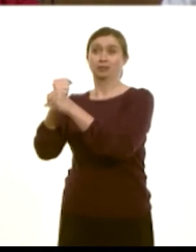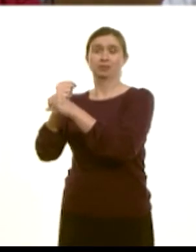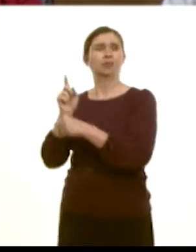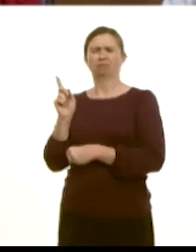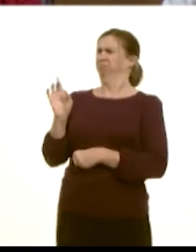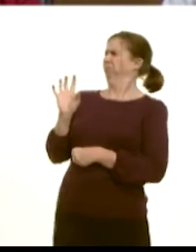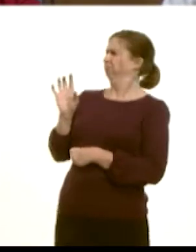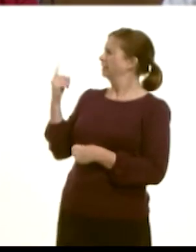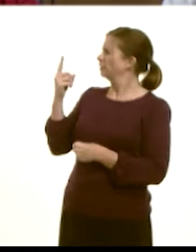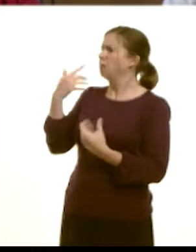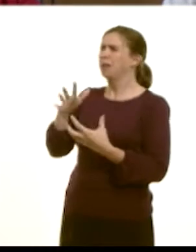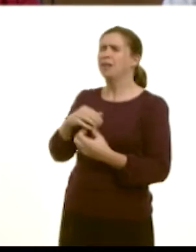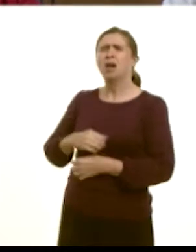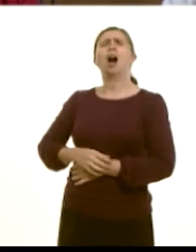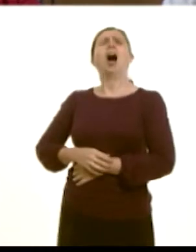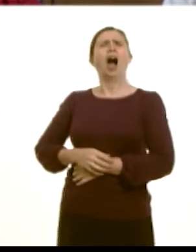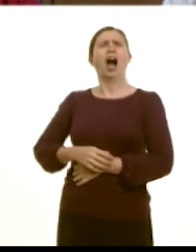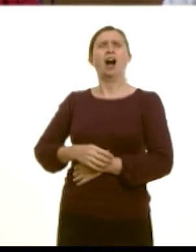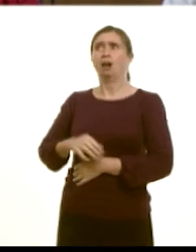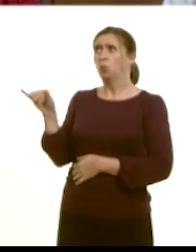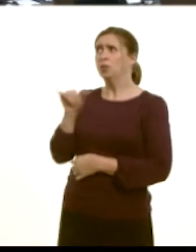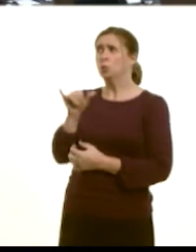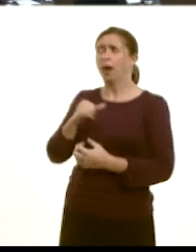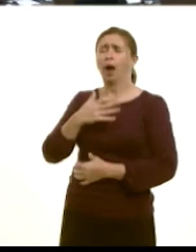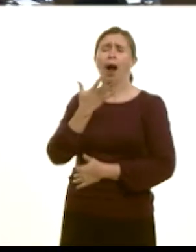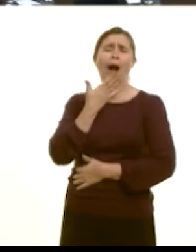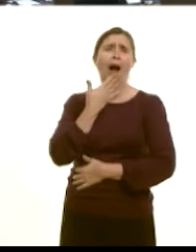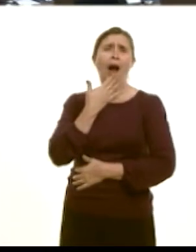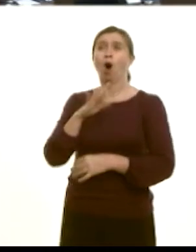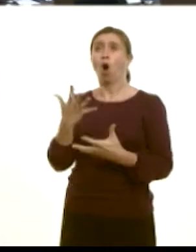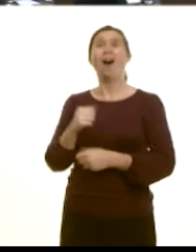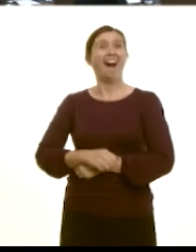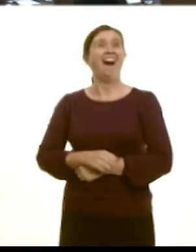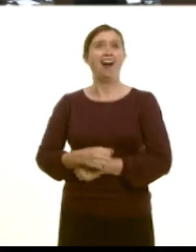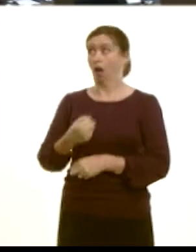I will take it as the latter, to be generous to him.